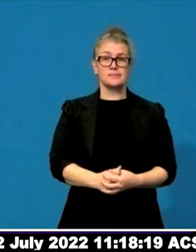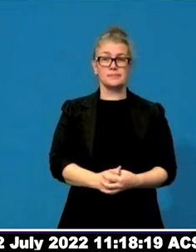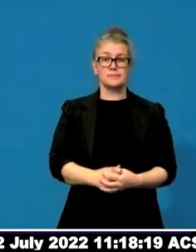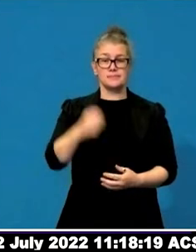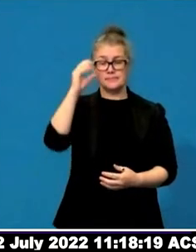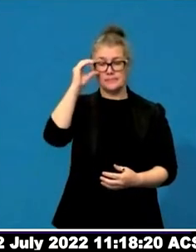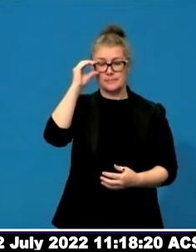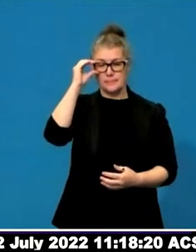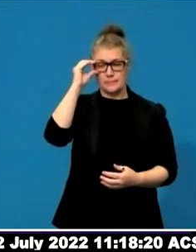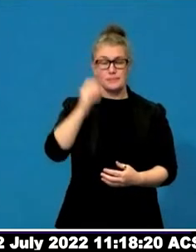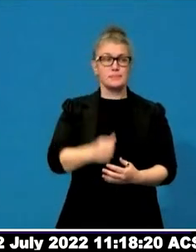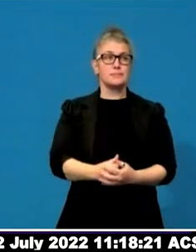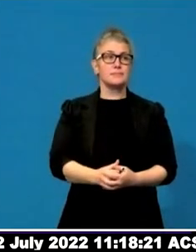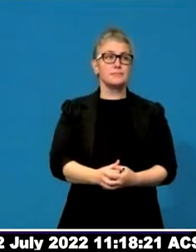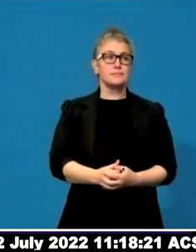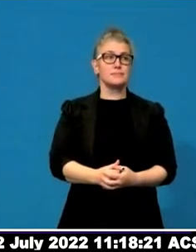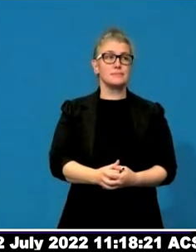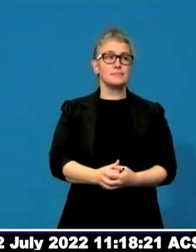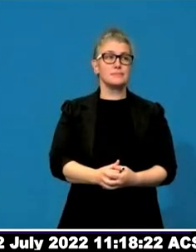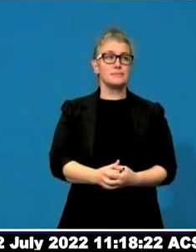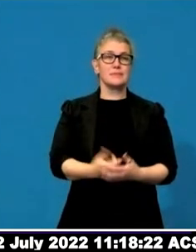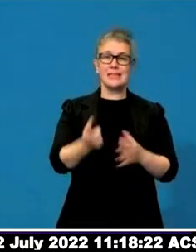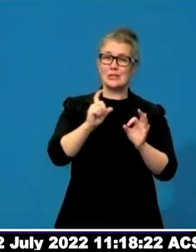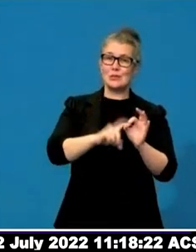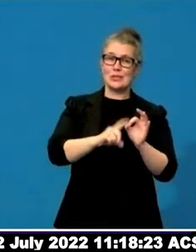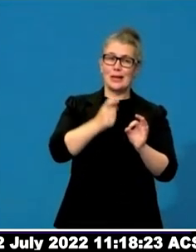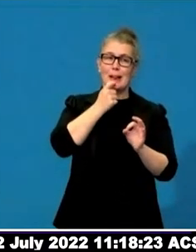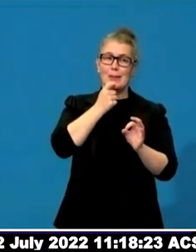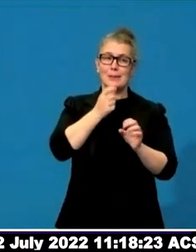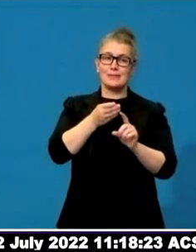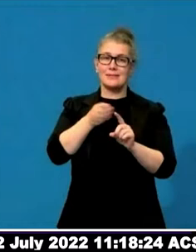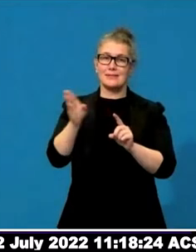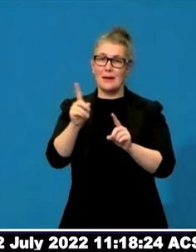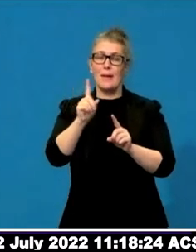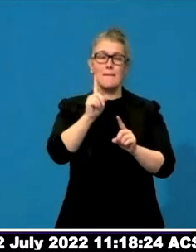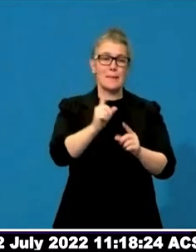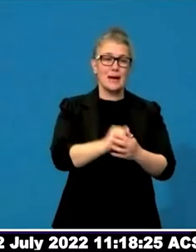It's really ultimately a matter for submission. But I suggest to you that that's not as commonly done as you might imagine.